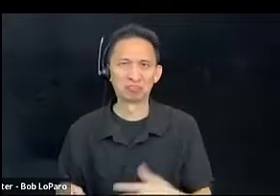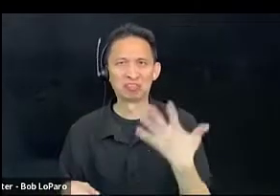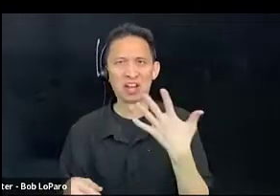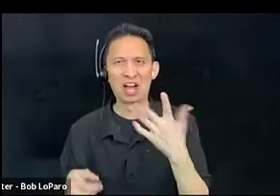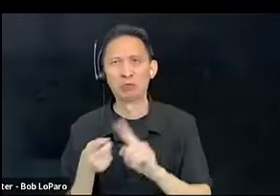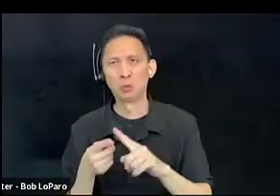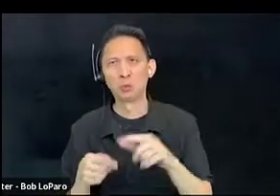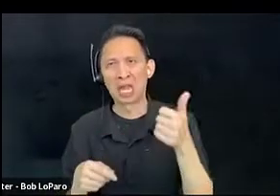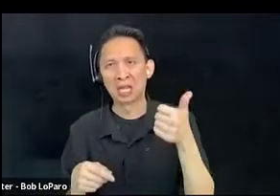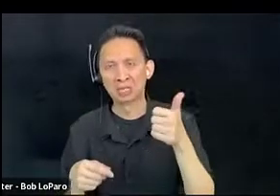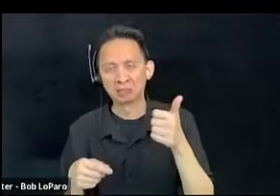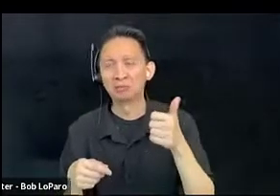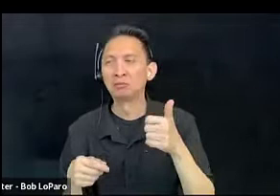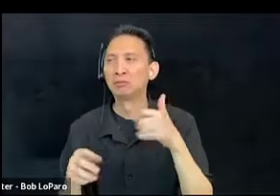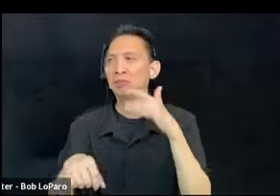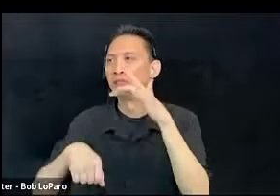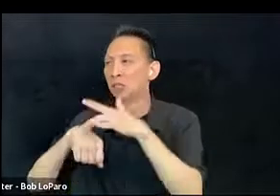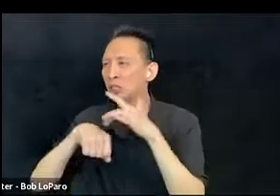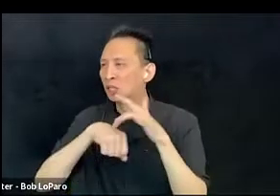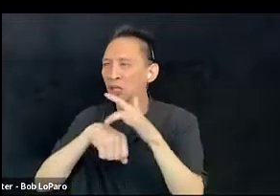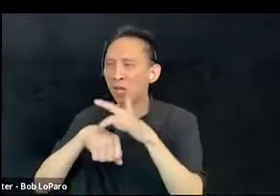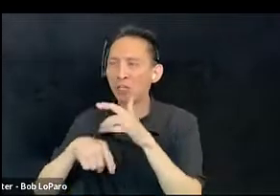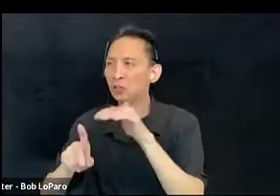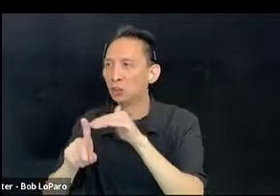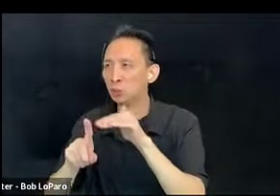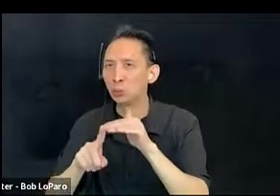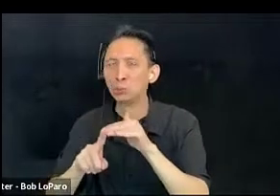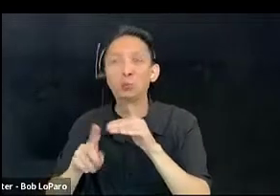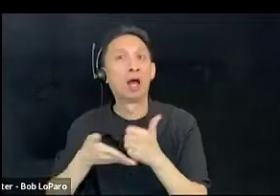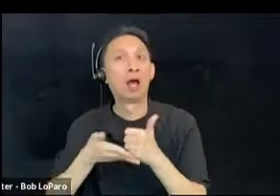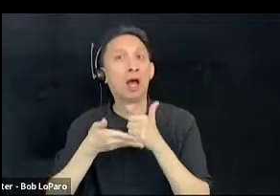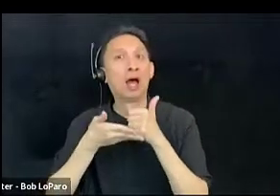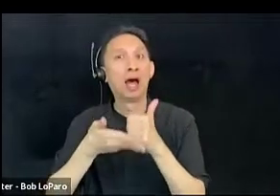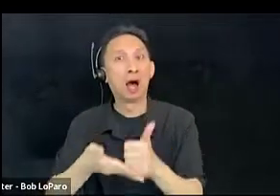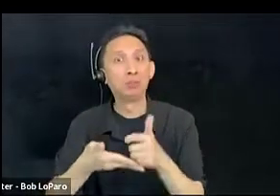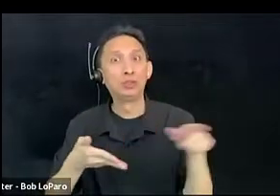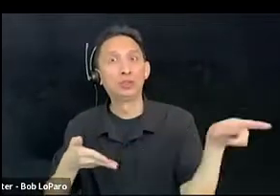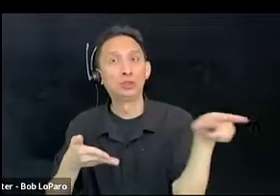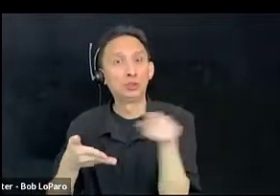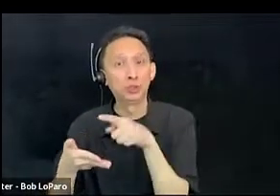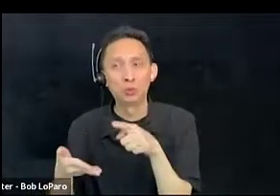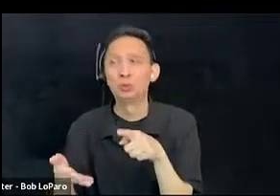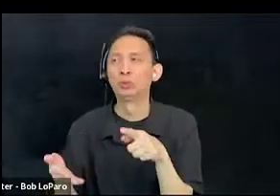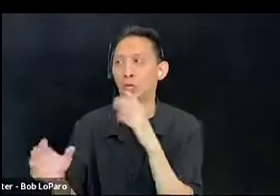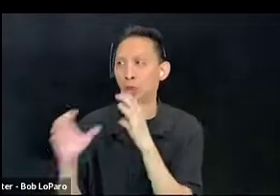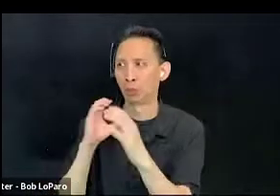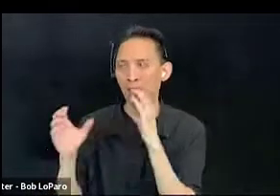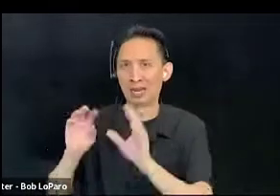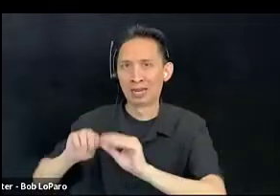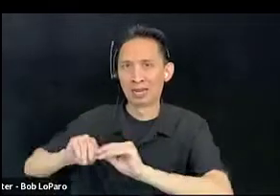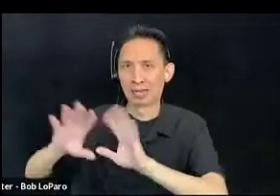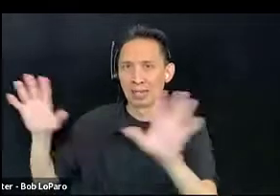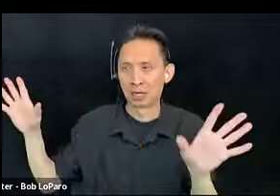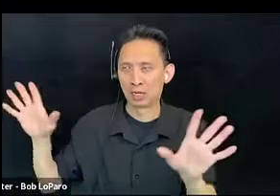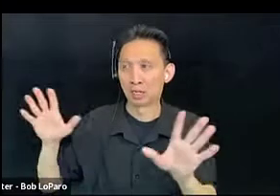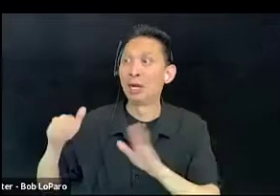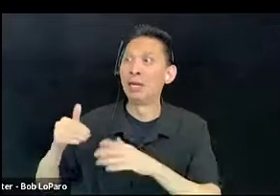to communicate whatever it is that's necessary to communicate for your student. And it's gonna tell you what the cue is,